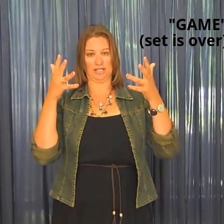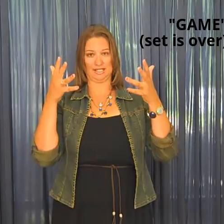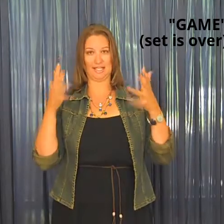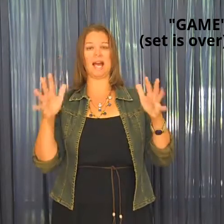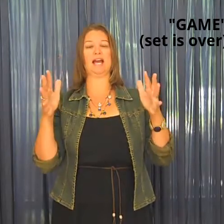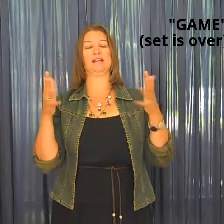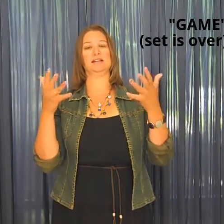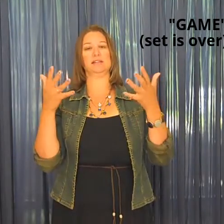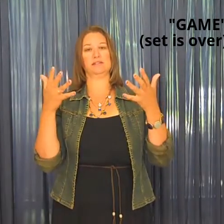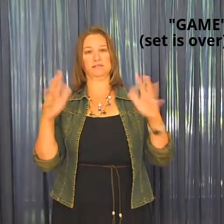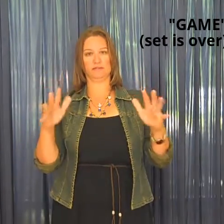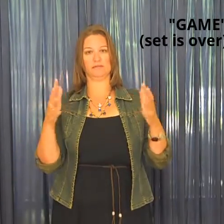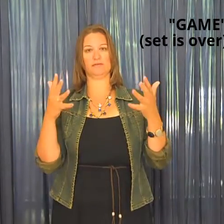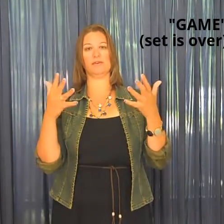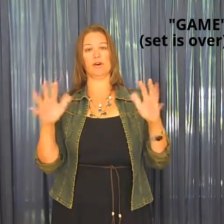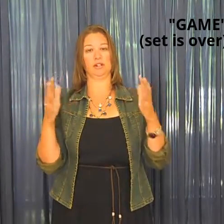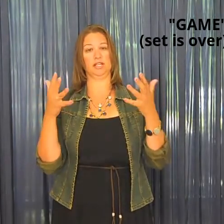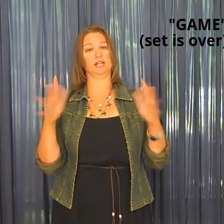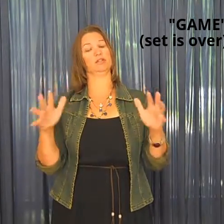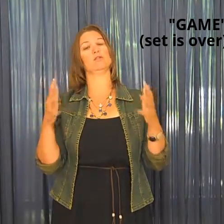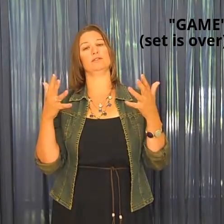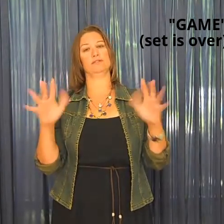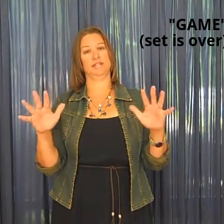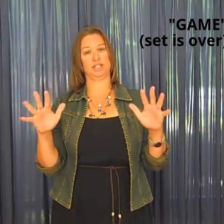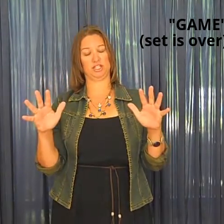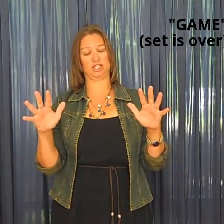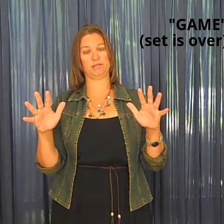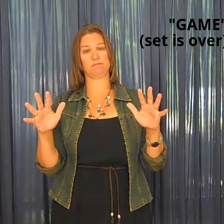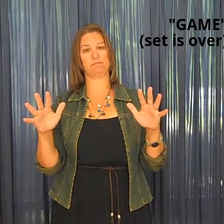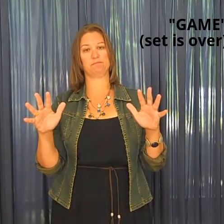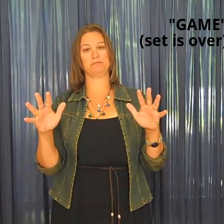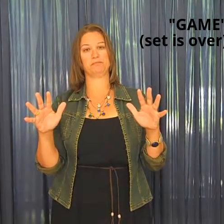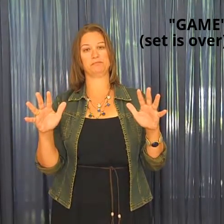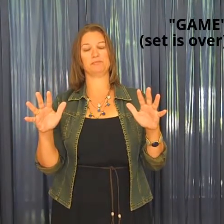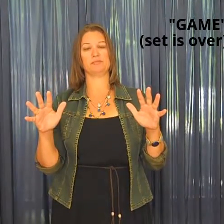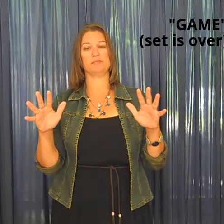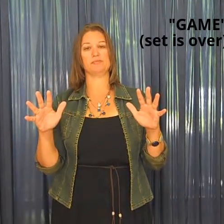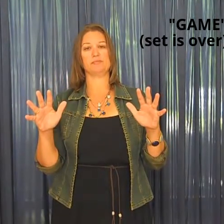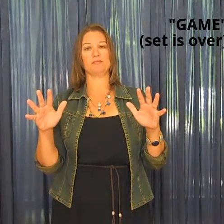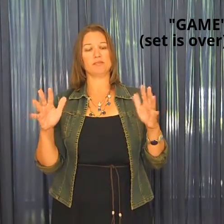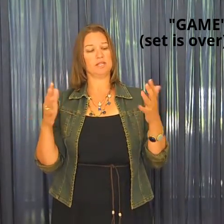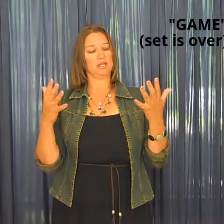So we are going to sign, all done, or finished.